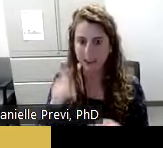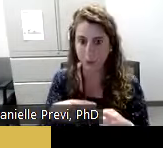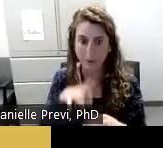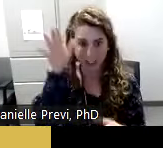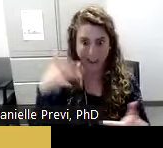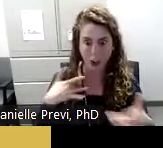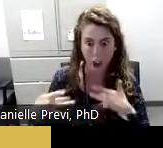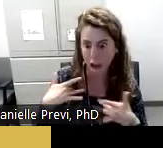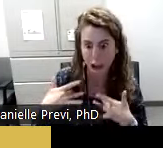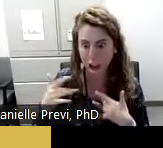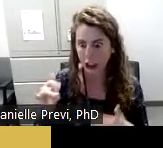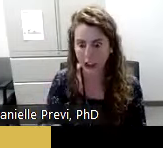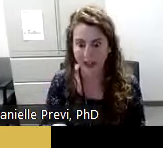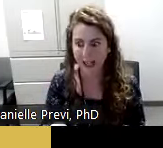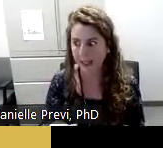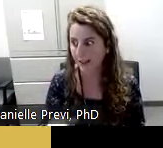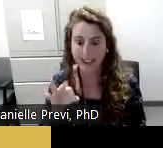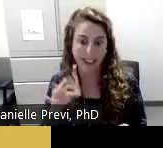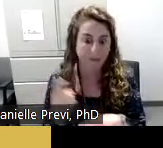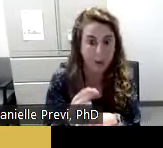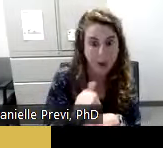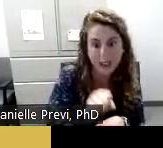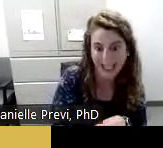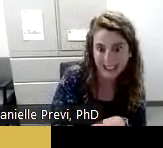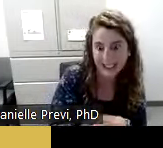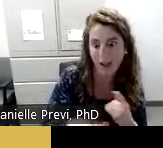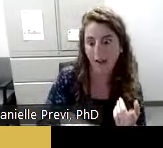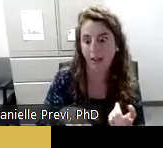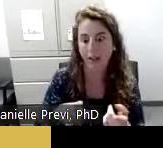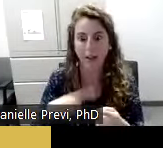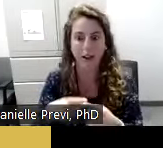is “The world is never going to stop speaking.” This is often a concern of parents that if they